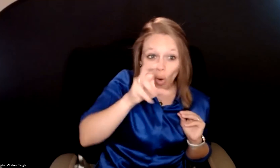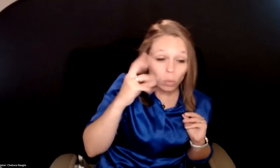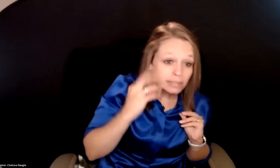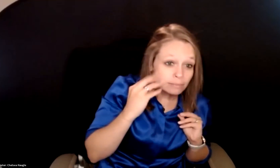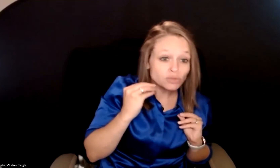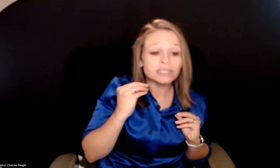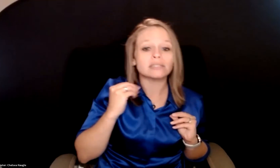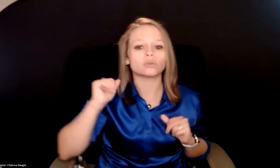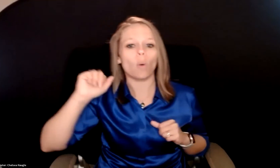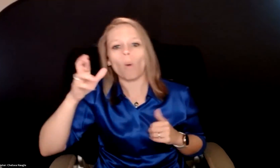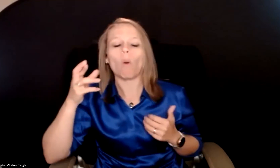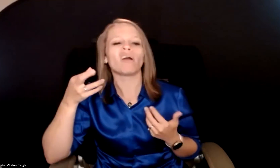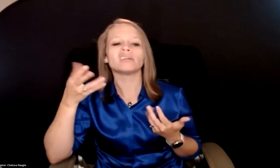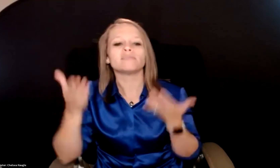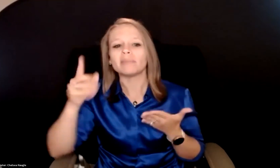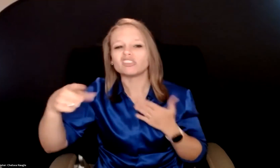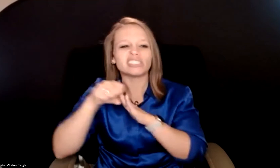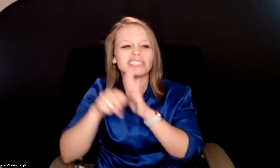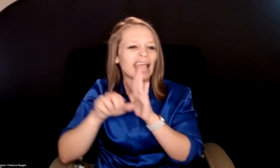speaking on that level as well.